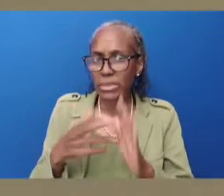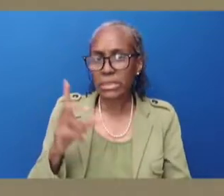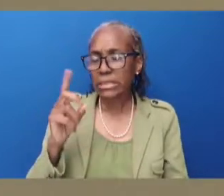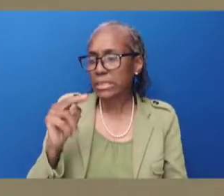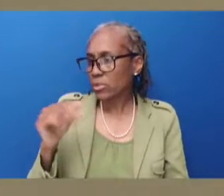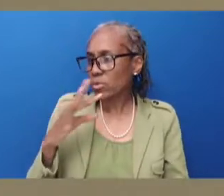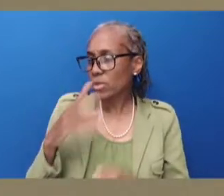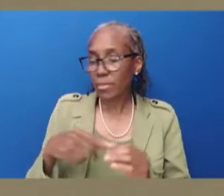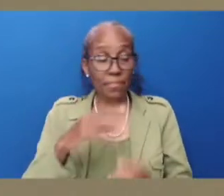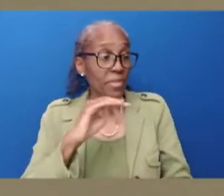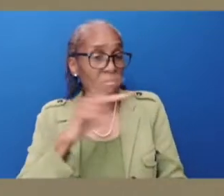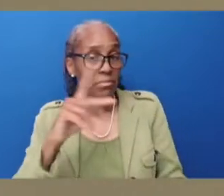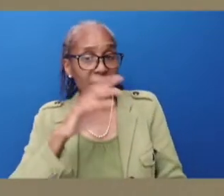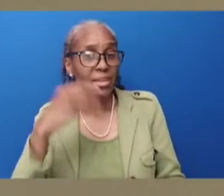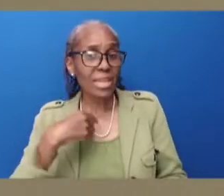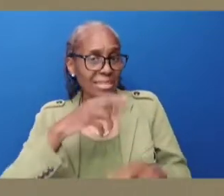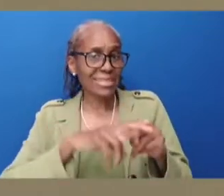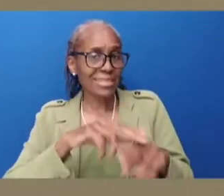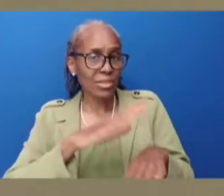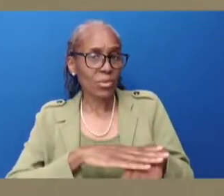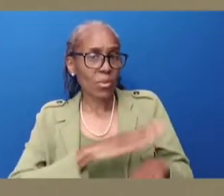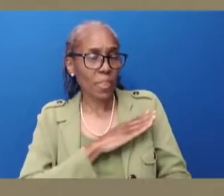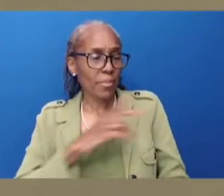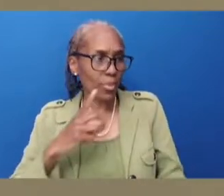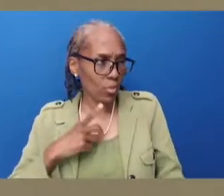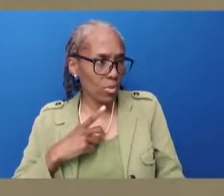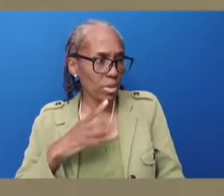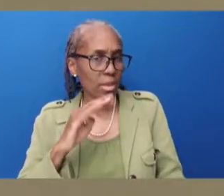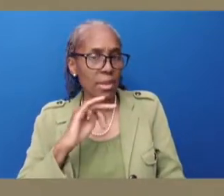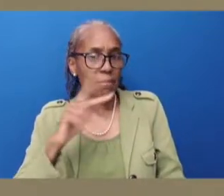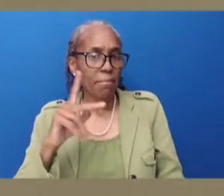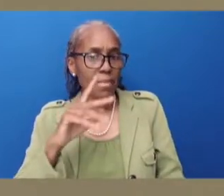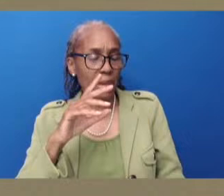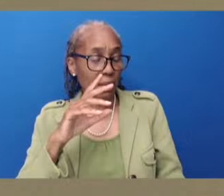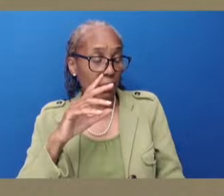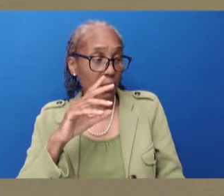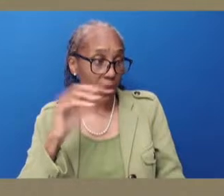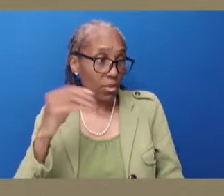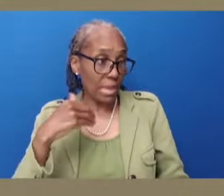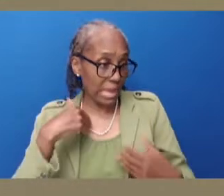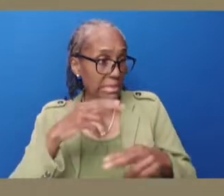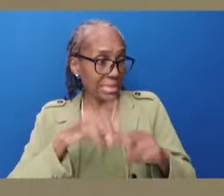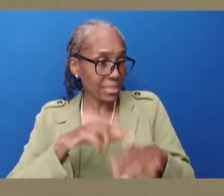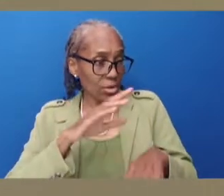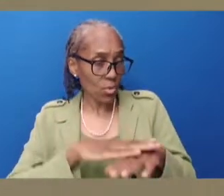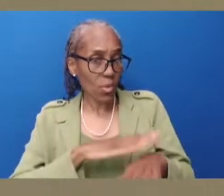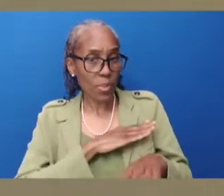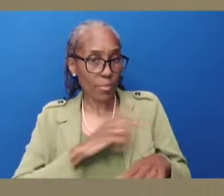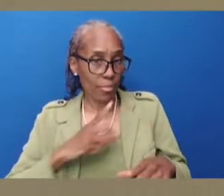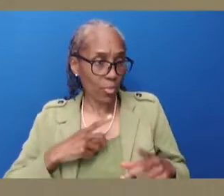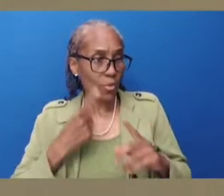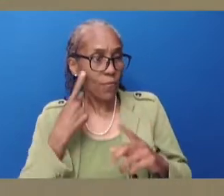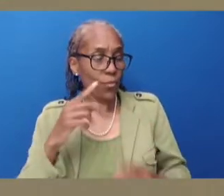YEAH. WE HAVE A REPRESENTATIVE.